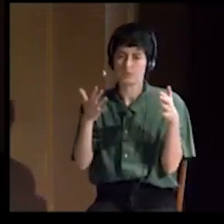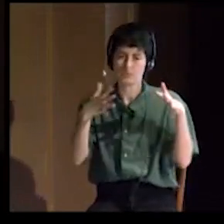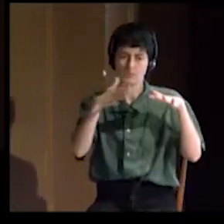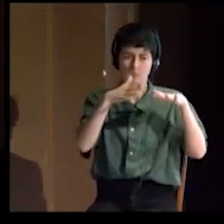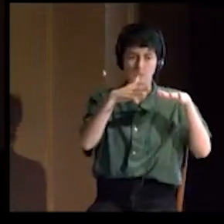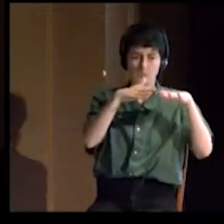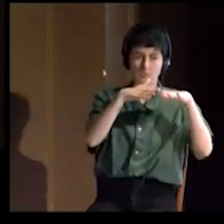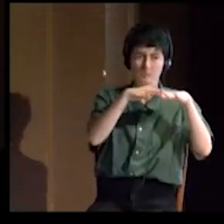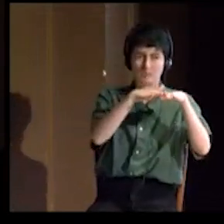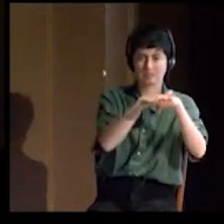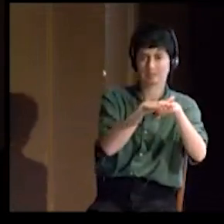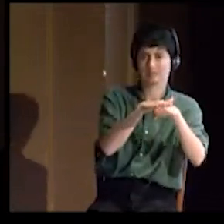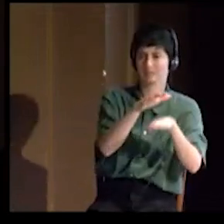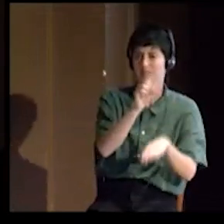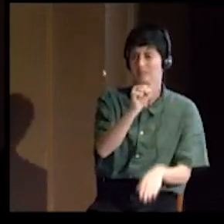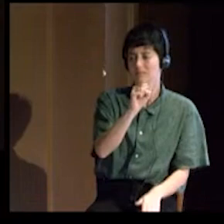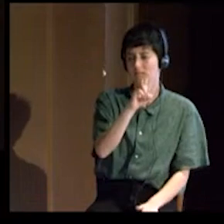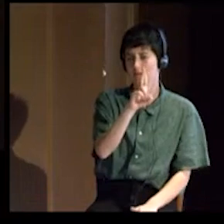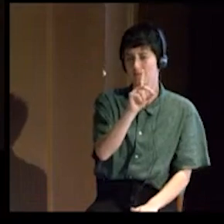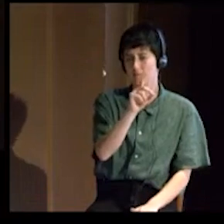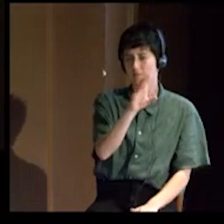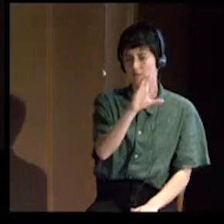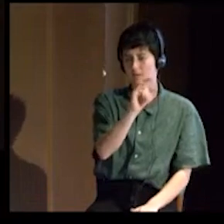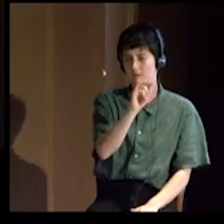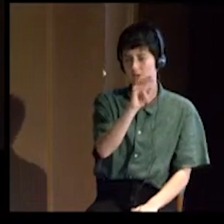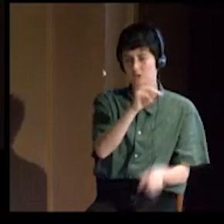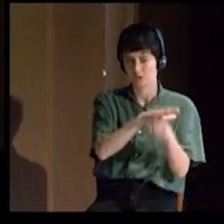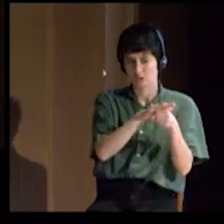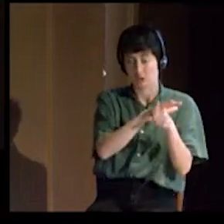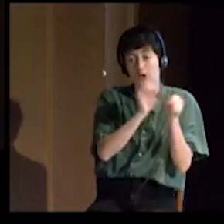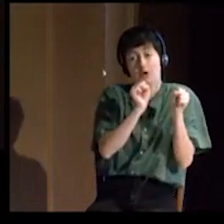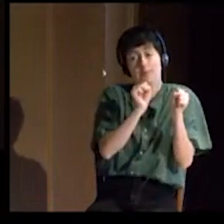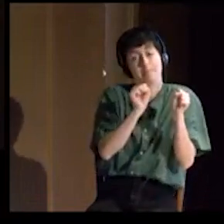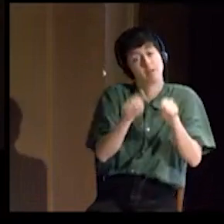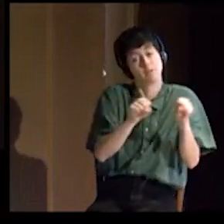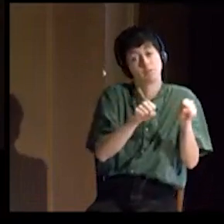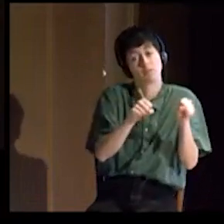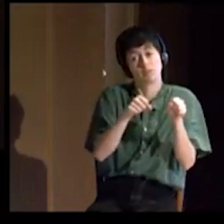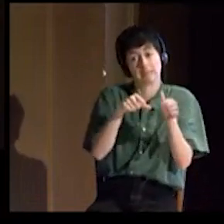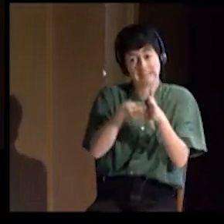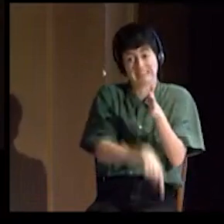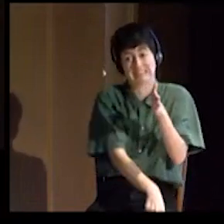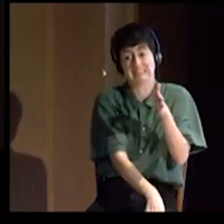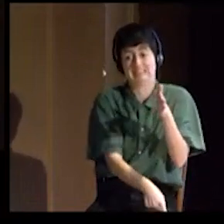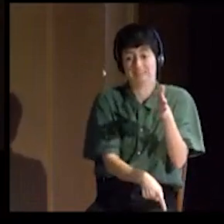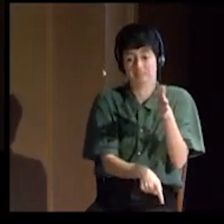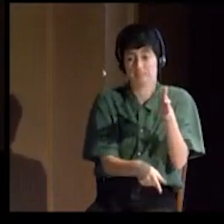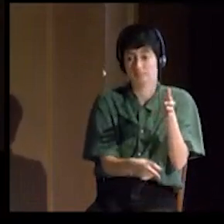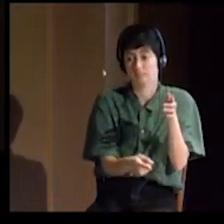but it also, they could also form deeper. There are chemical indexes you can look at, but they get obscured in terms